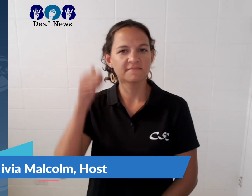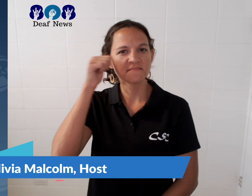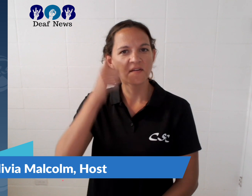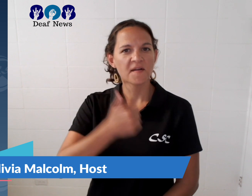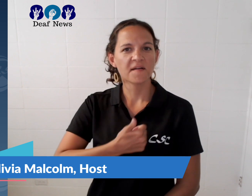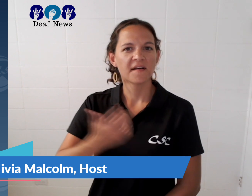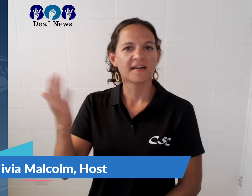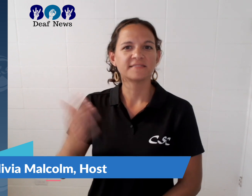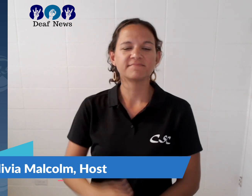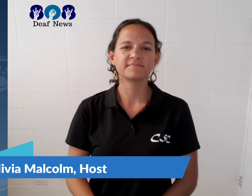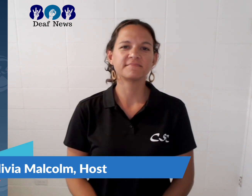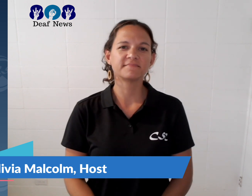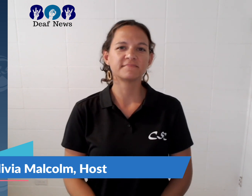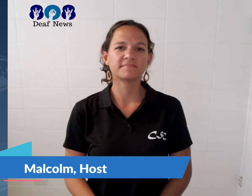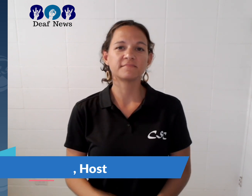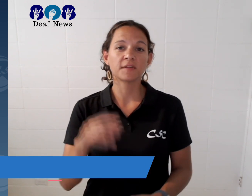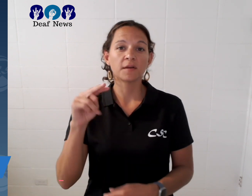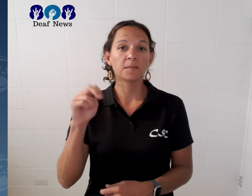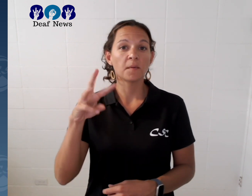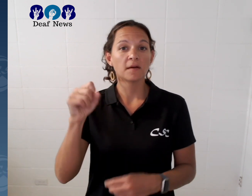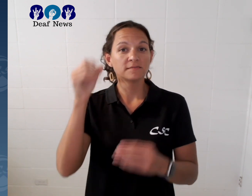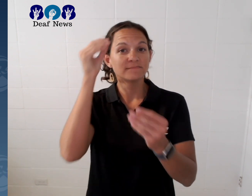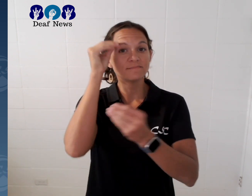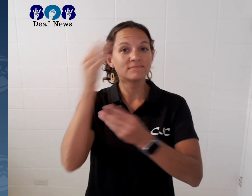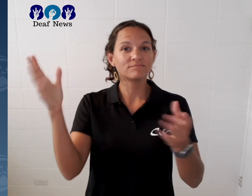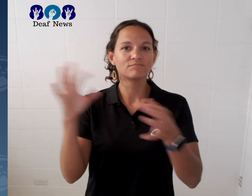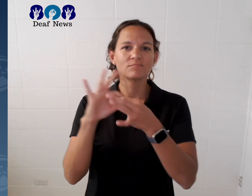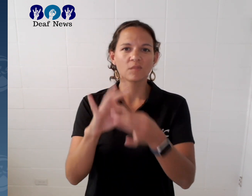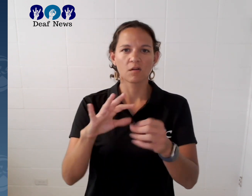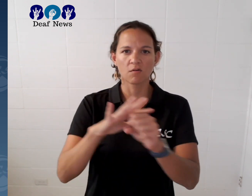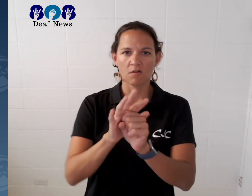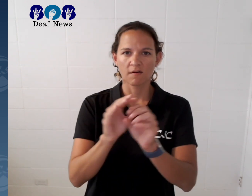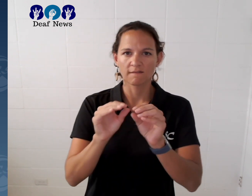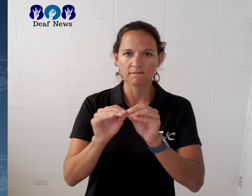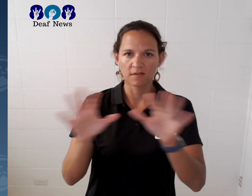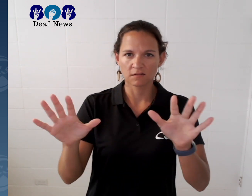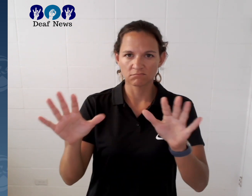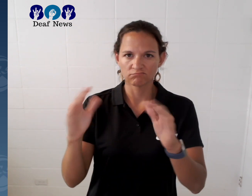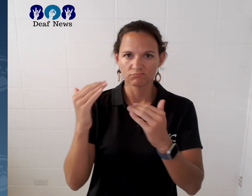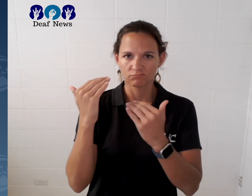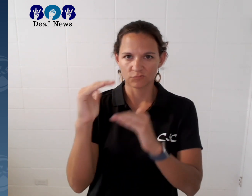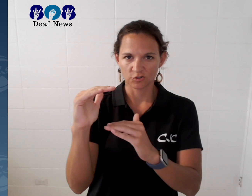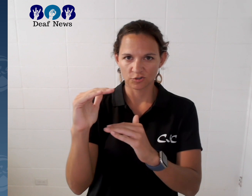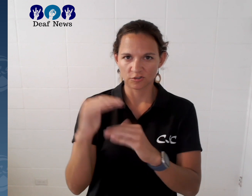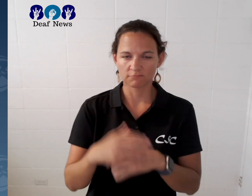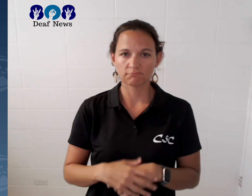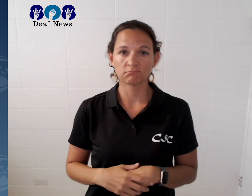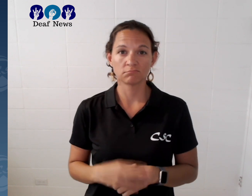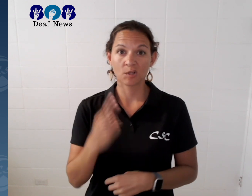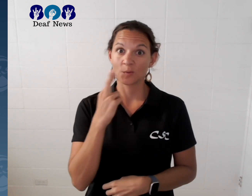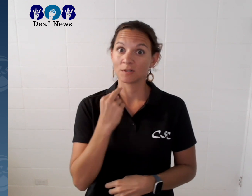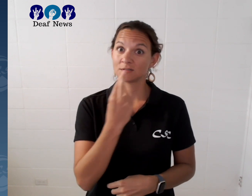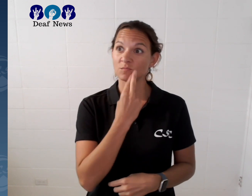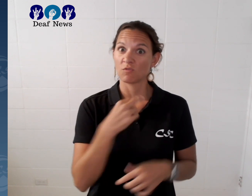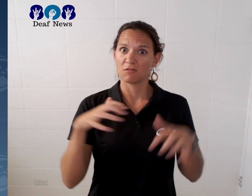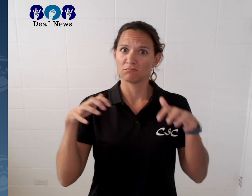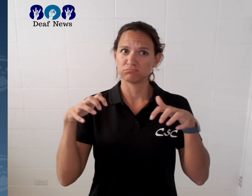Aloha! Todayʻs news is about the pandemic restrictions. A number of restaurants here